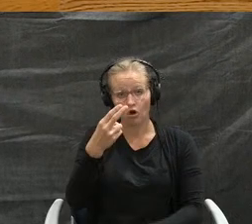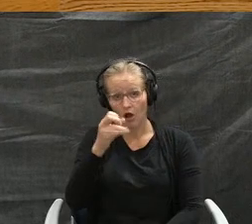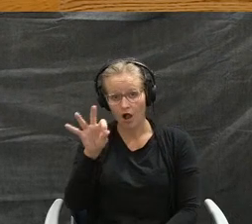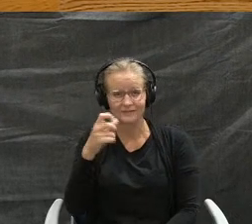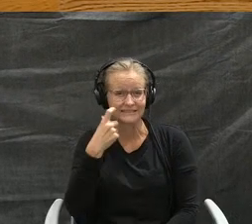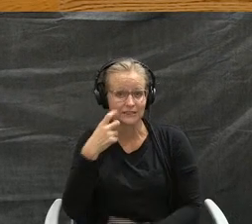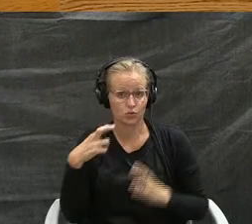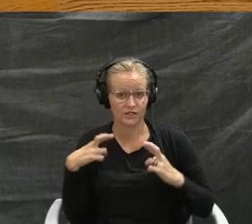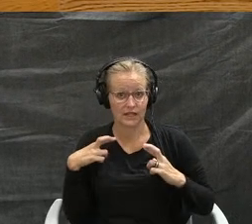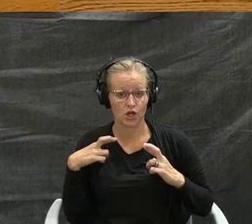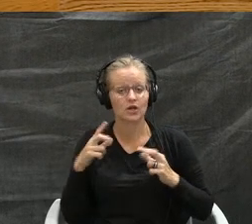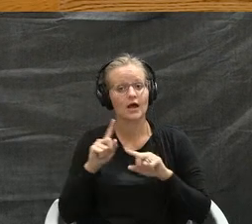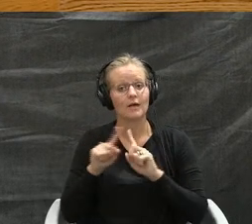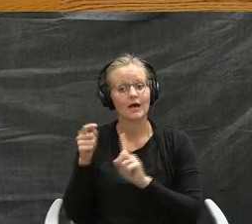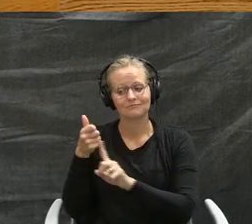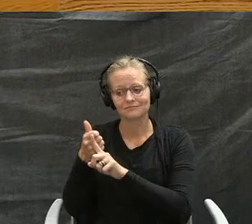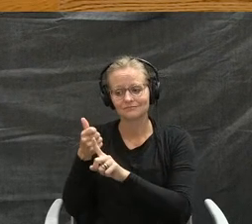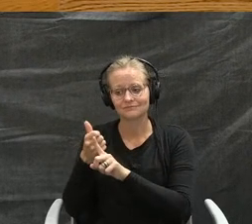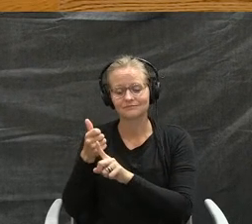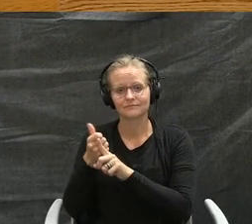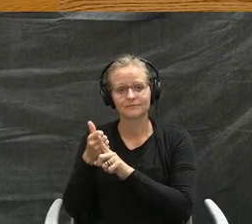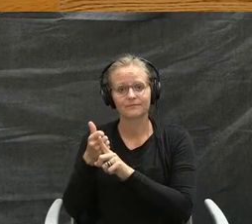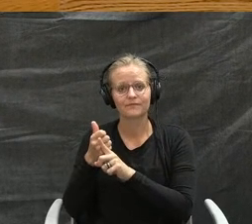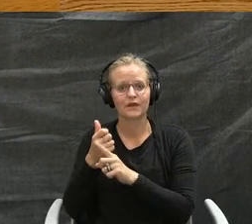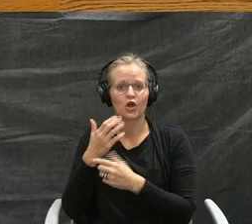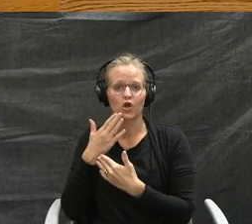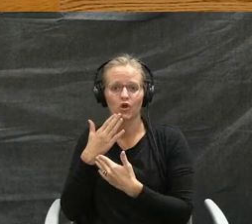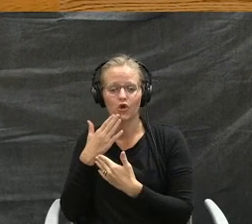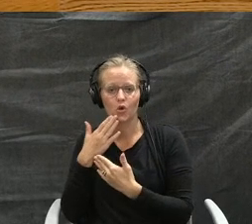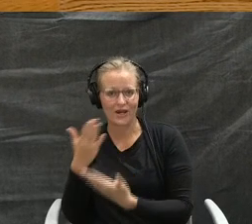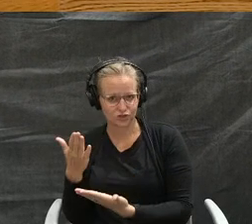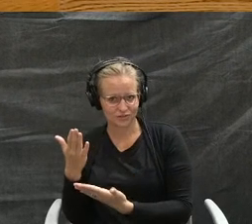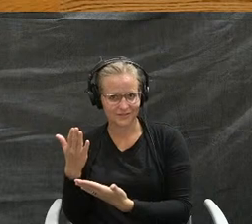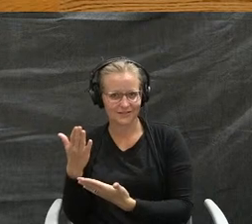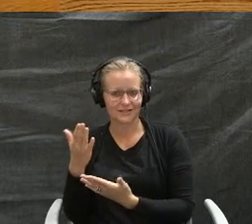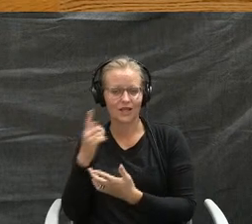agreed to come back and help lead the work on improving our